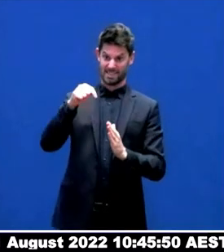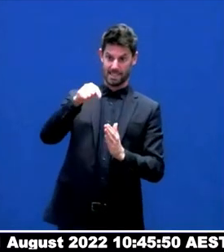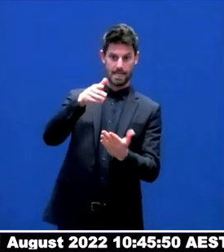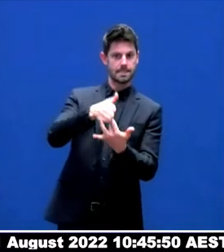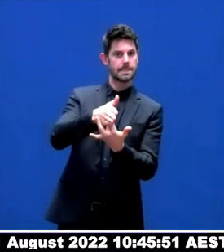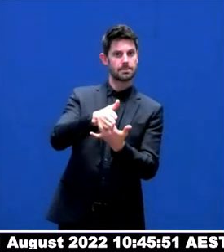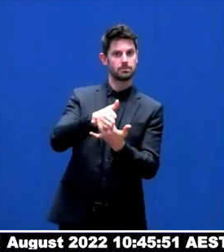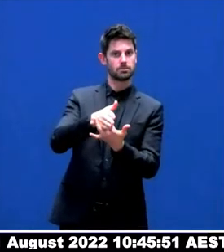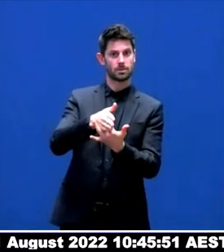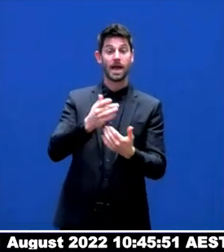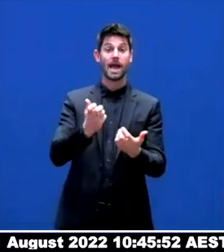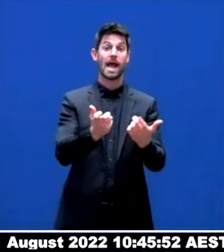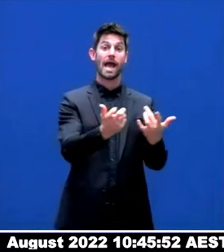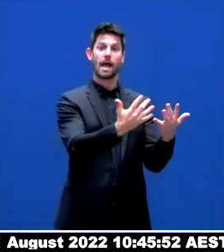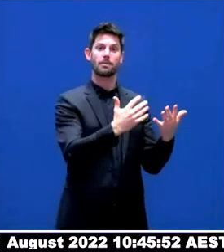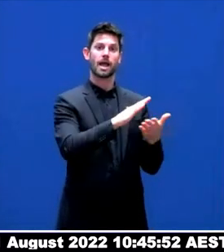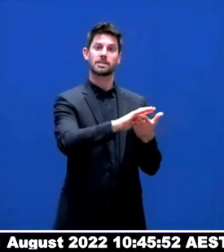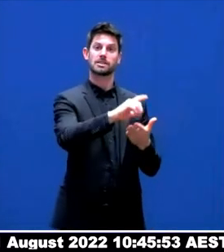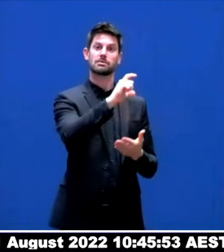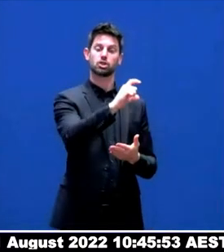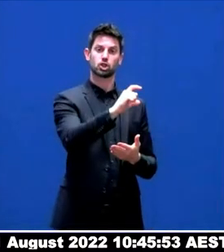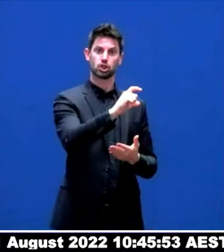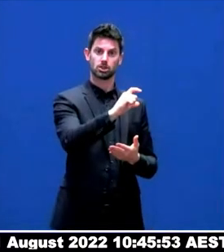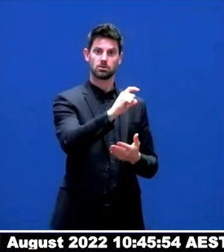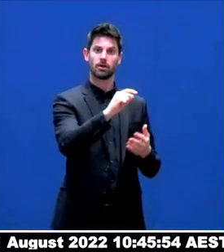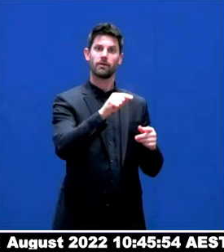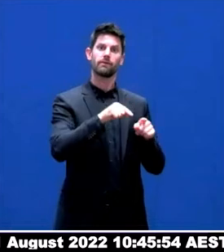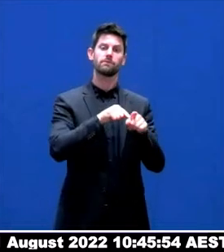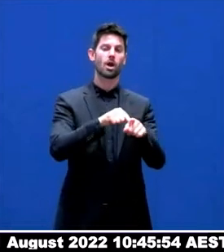"The number of social housing dwellings that meet Livable Housing Design silver accessibility standards."